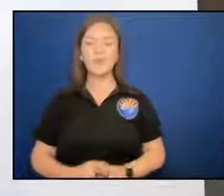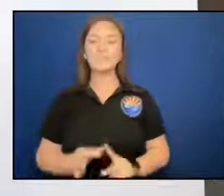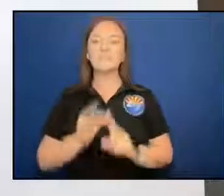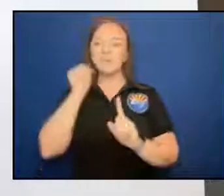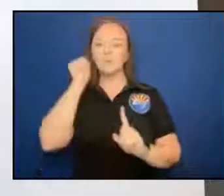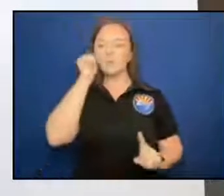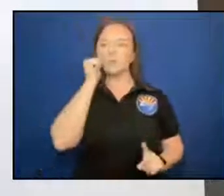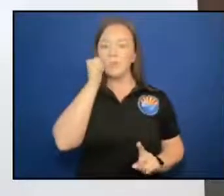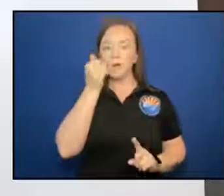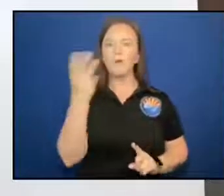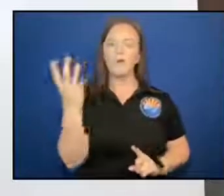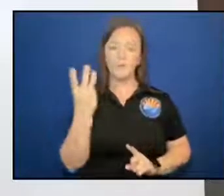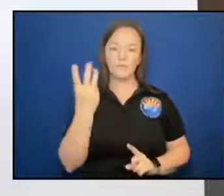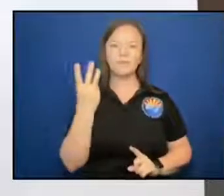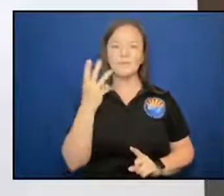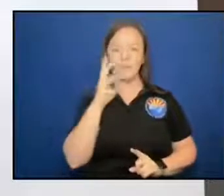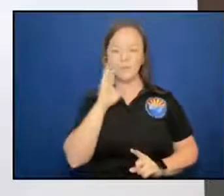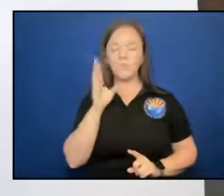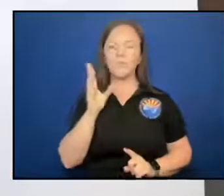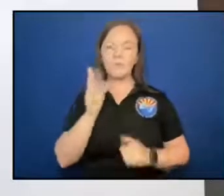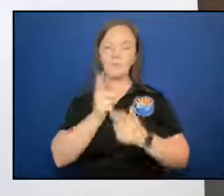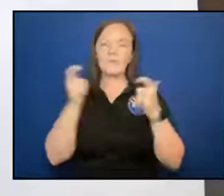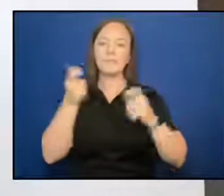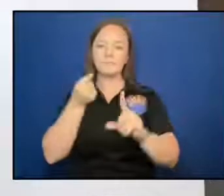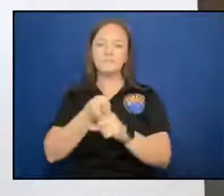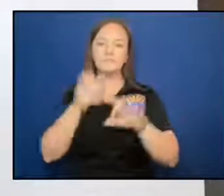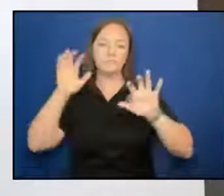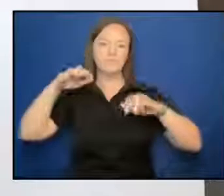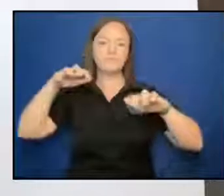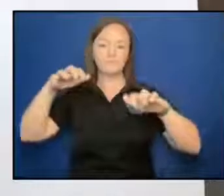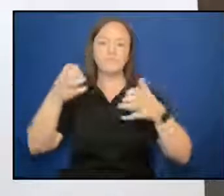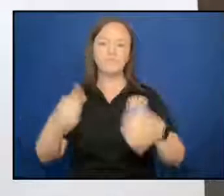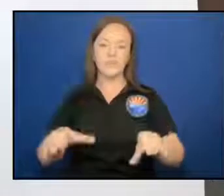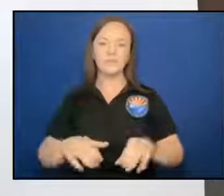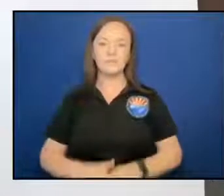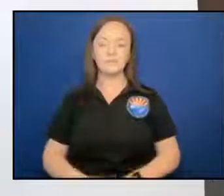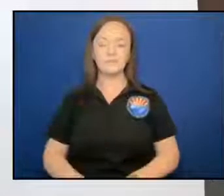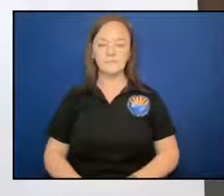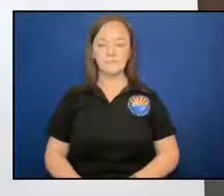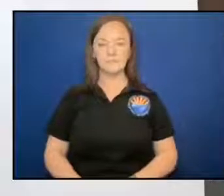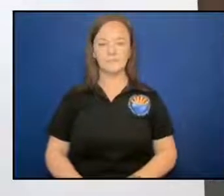STARTED A FEW DAYS AGO AND WE ARE CERTAINLY LOOKING AT SIGNIFICANT RAIN IN THE FUTURE AND WE HAVE HAD PLENTY